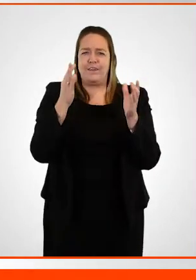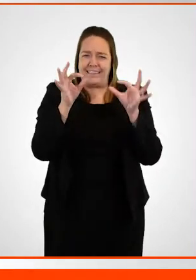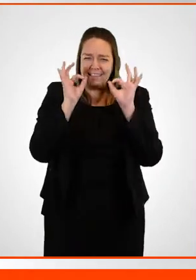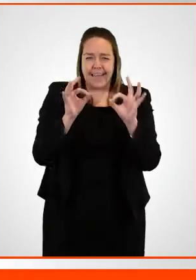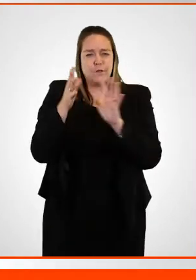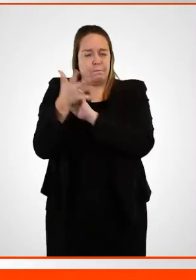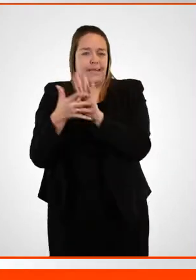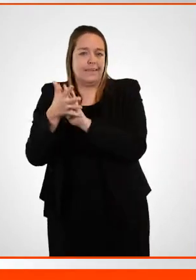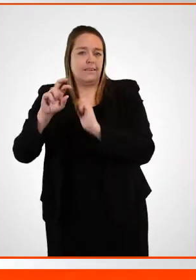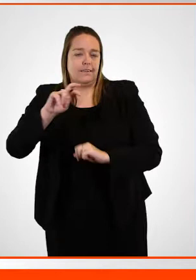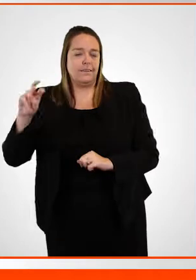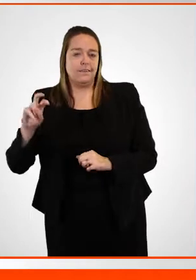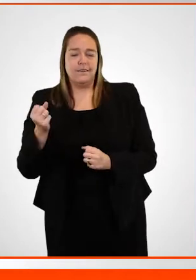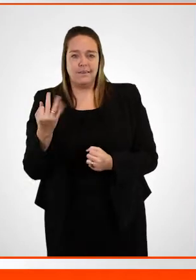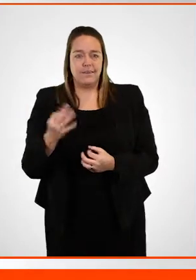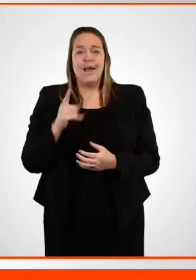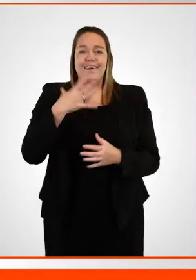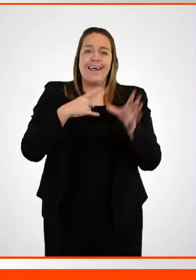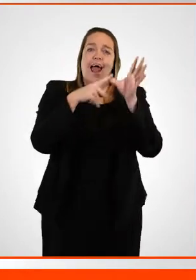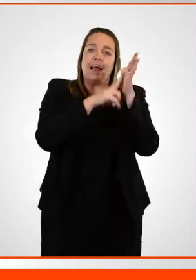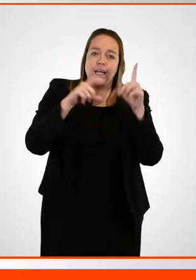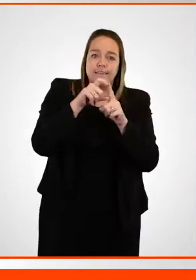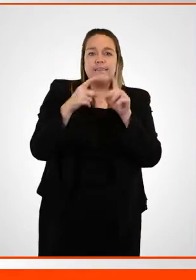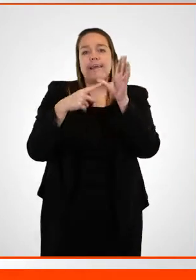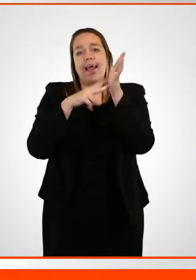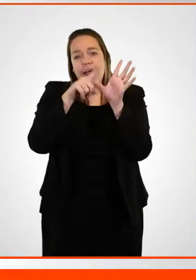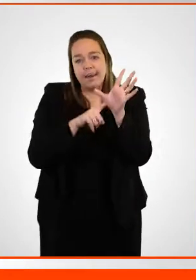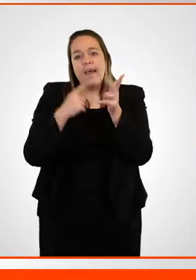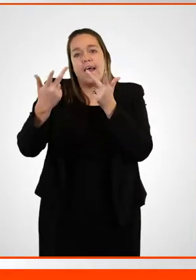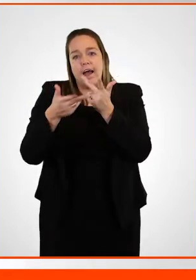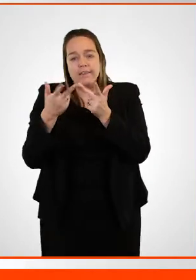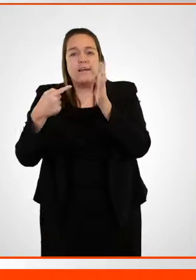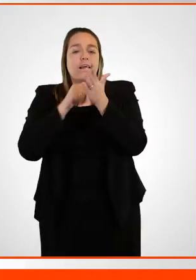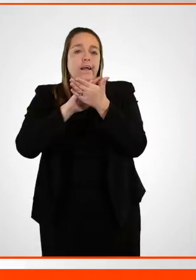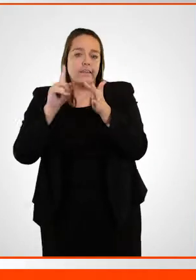but we need "of" and "any" and "other" and "the" and "it".